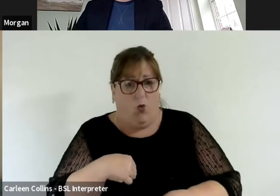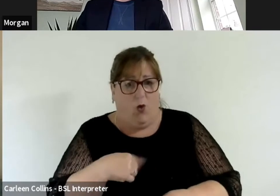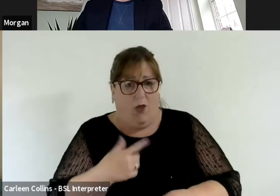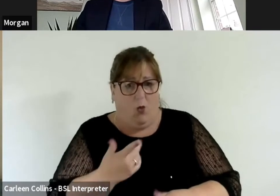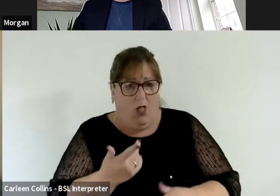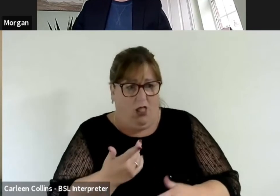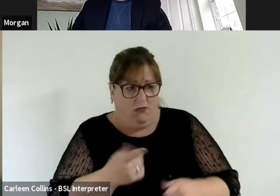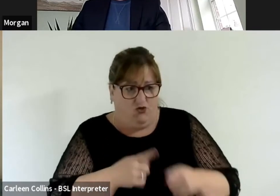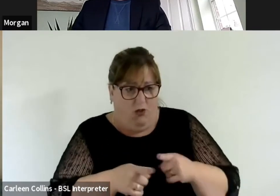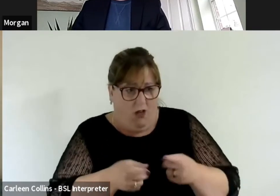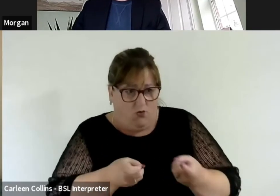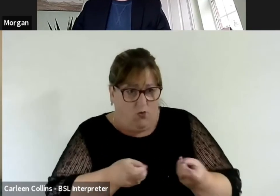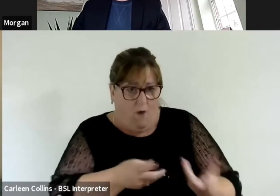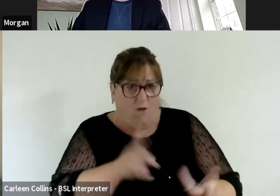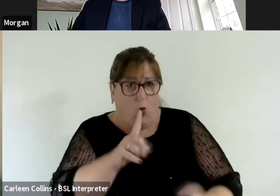Because it really depends on what the adjustments are.